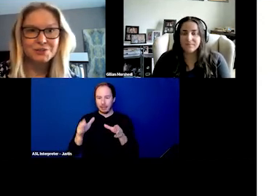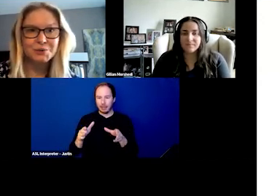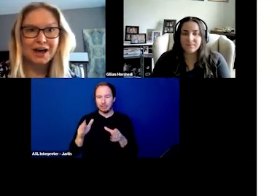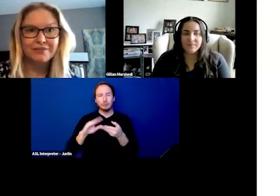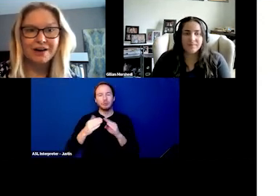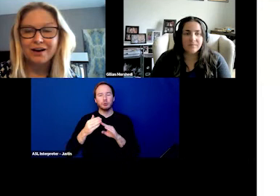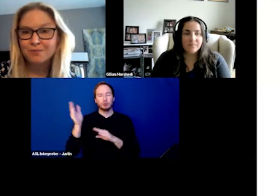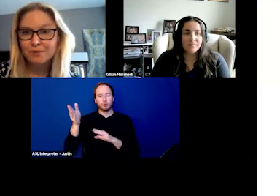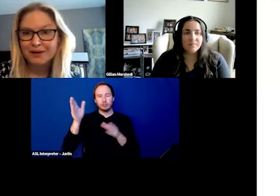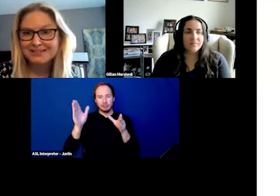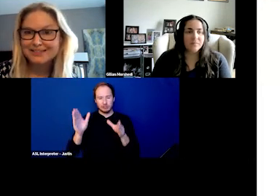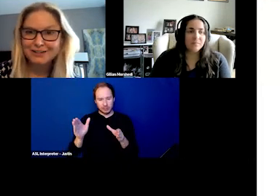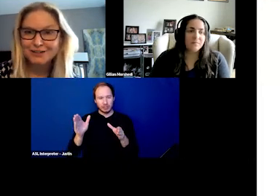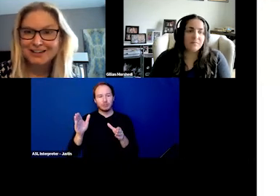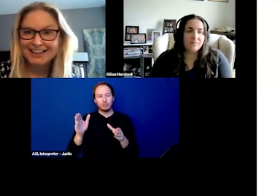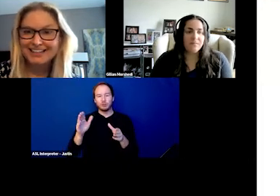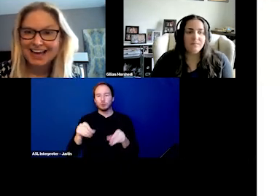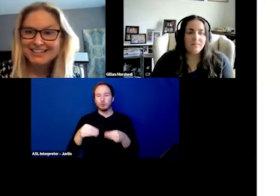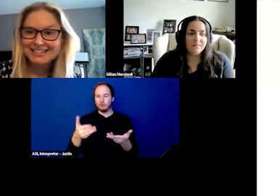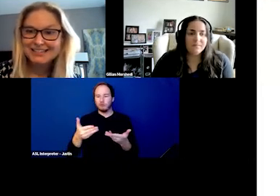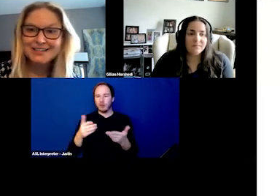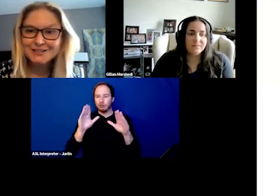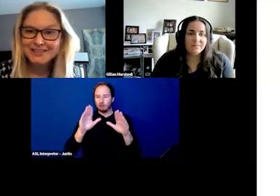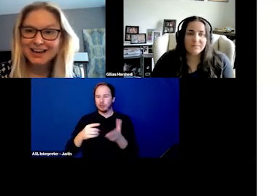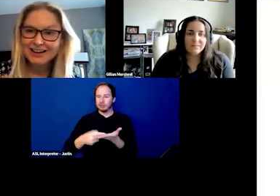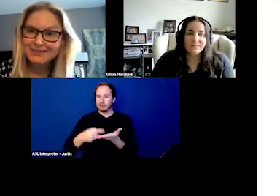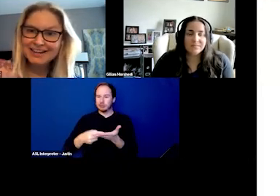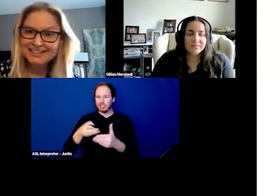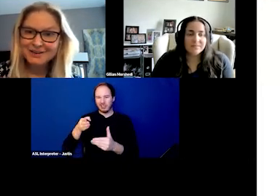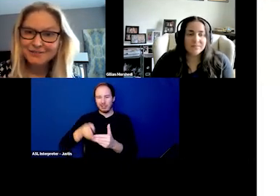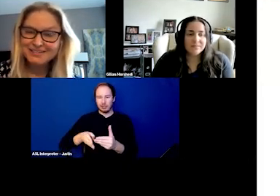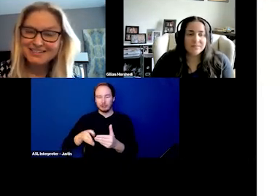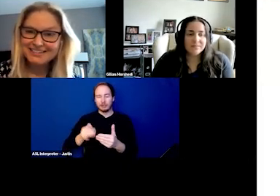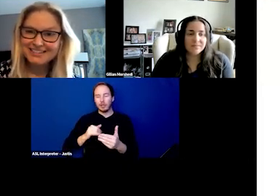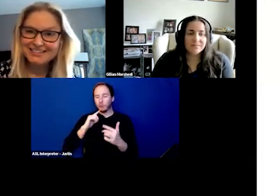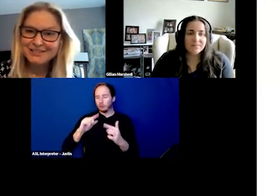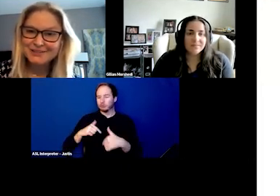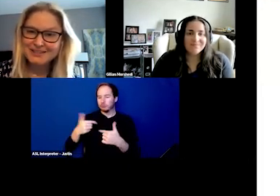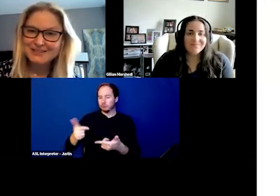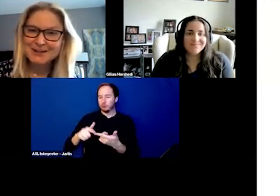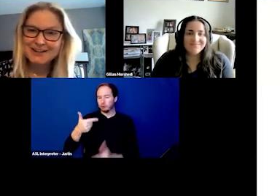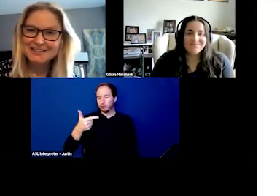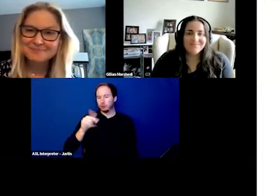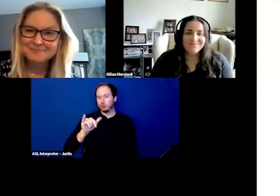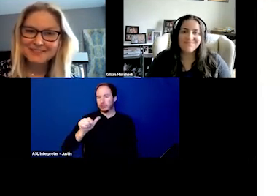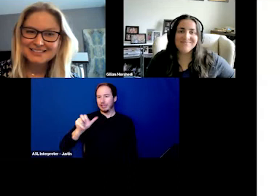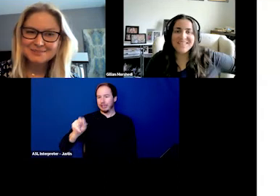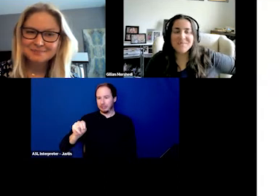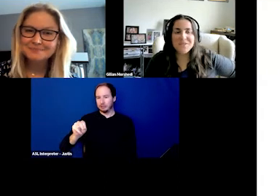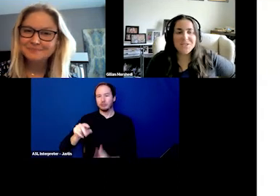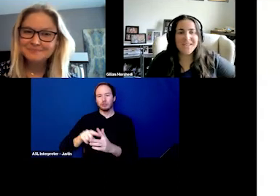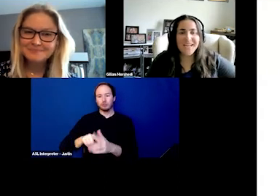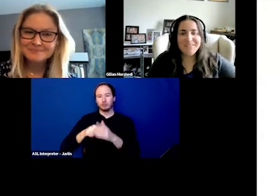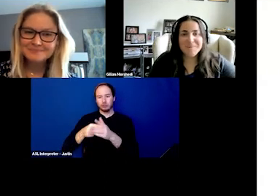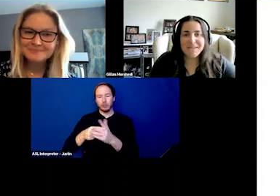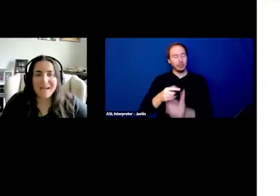to have a robust discussion at the end. So with that, I'm gonna hand it over to Gillian to get us started. Thanks so much, Jen. Hi, everybody.